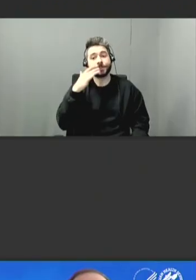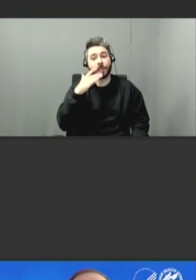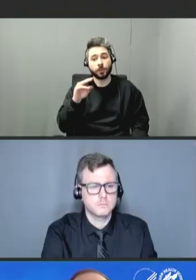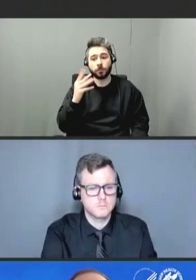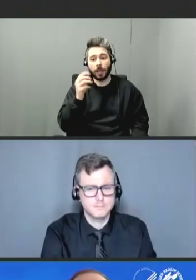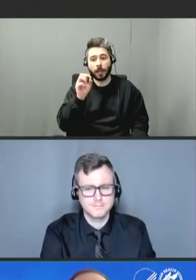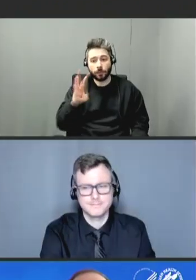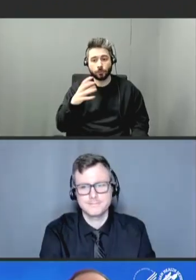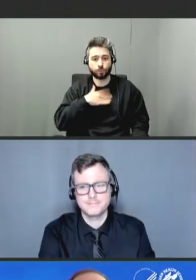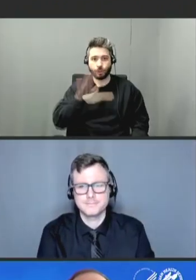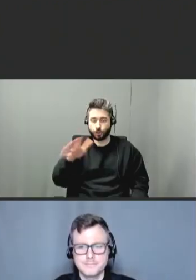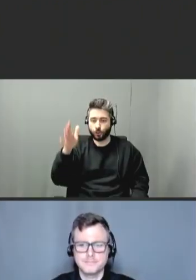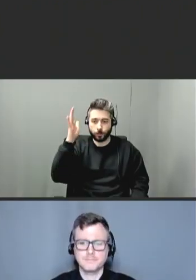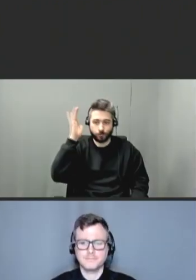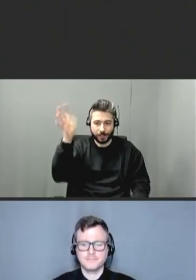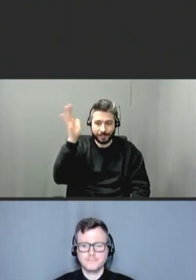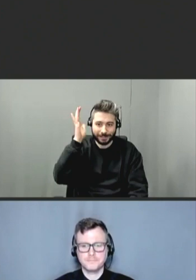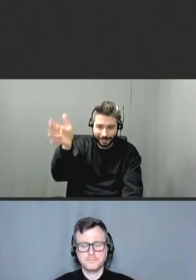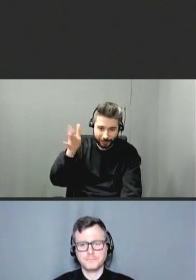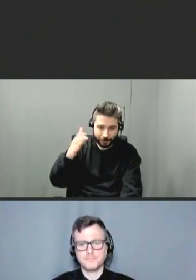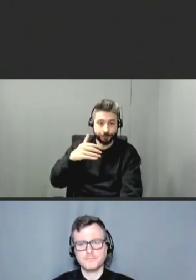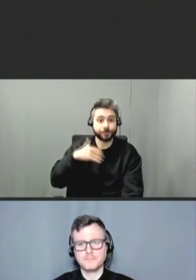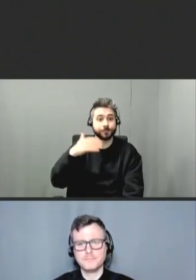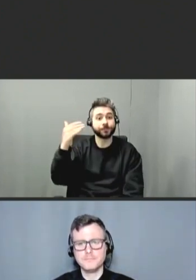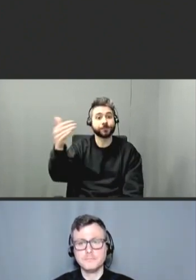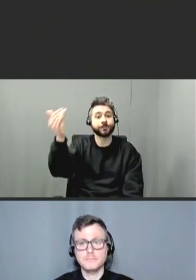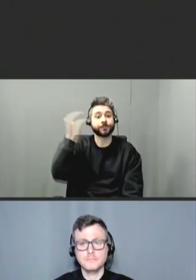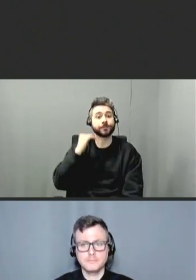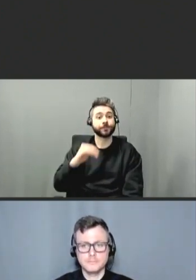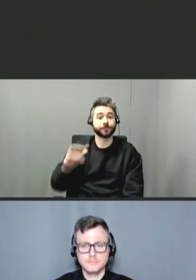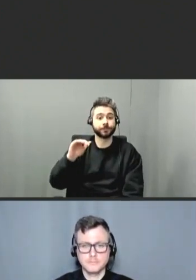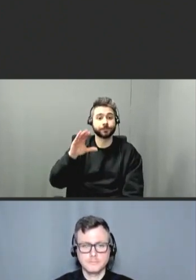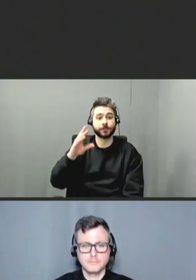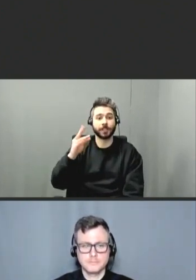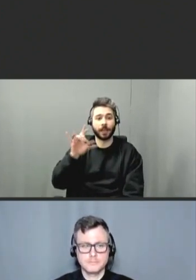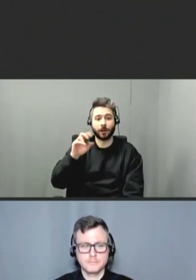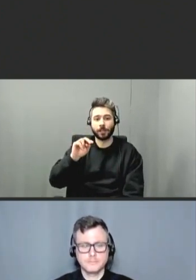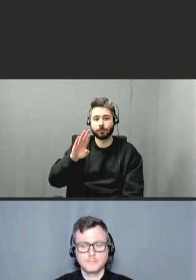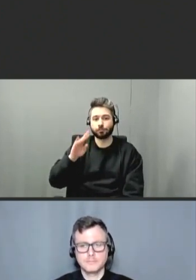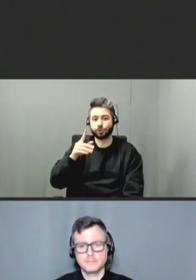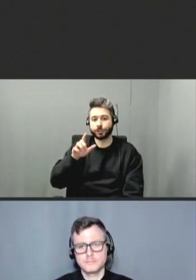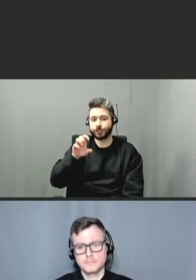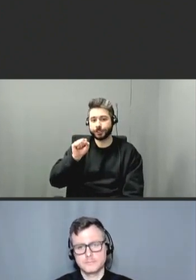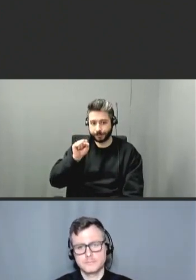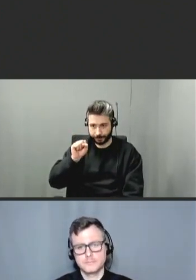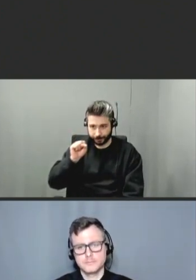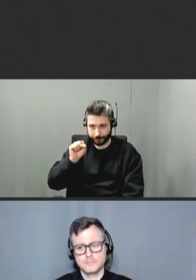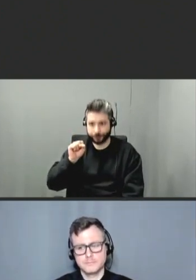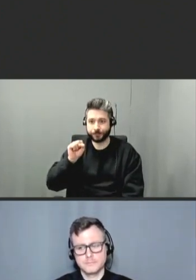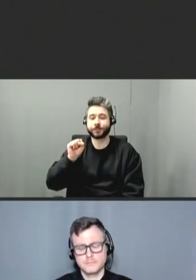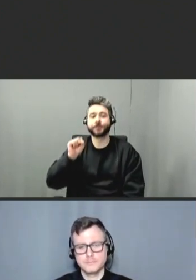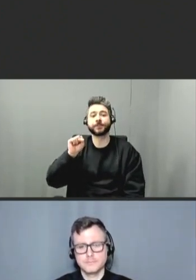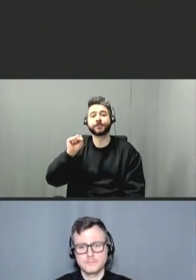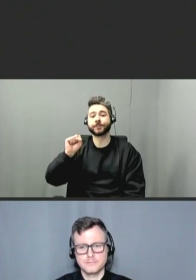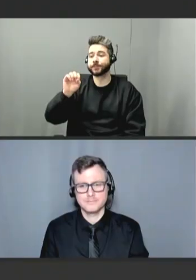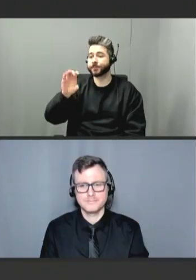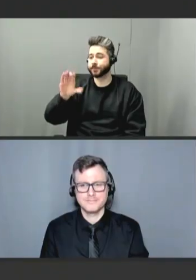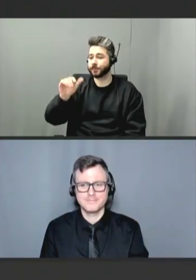Appreciate your presentation. Our next presenter is Carolyn Bridges. Carolyn, your slides are up.